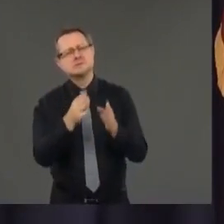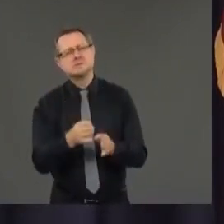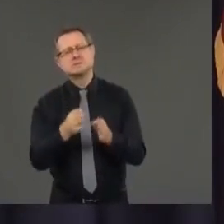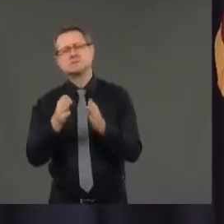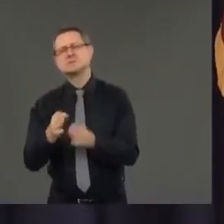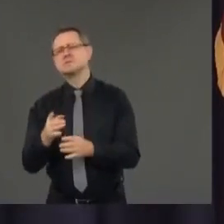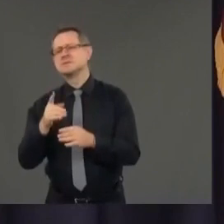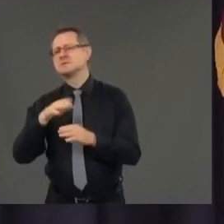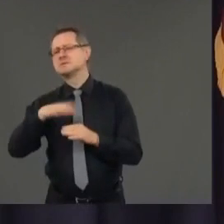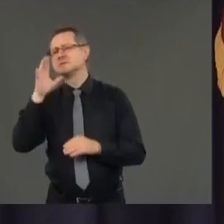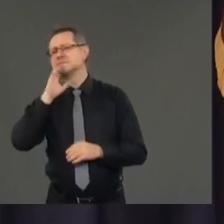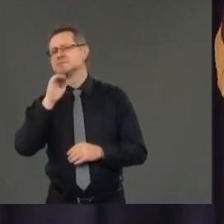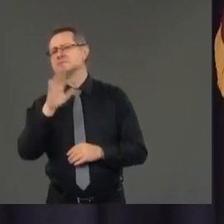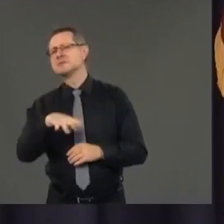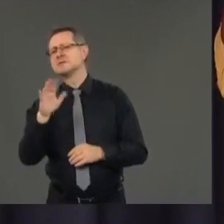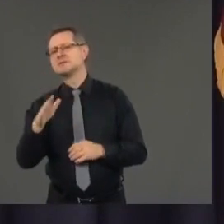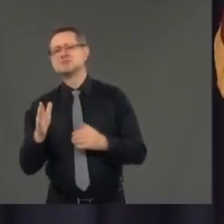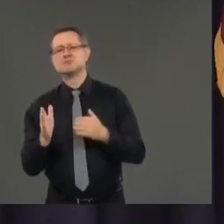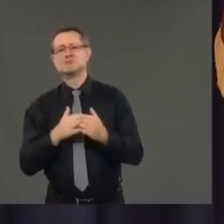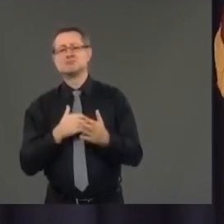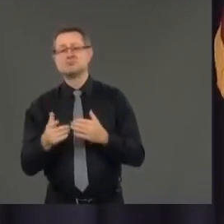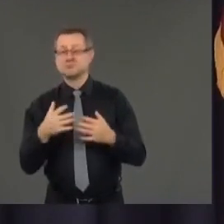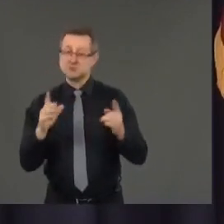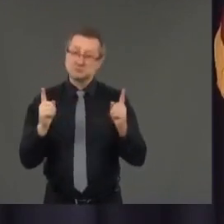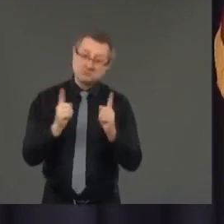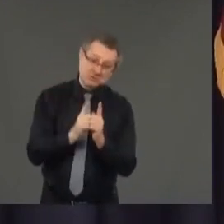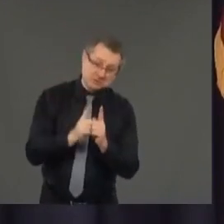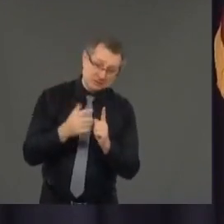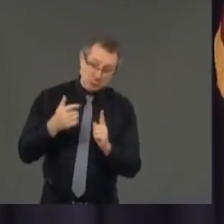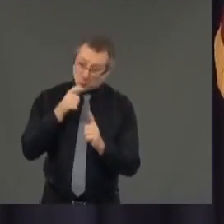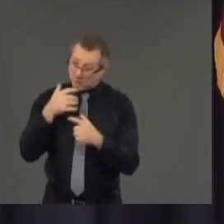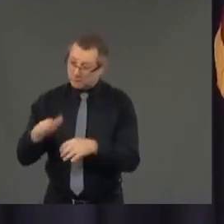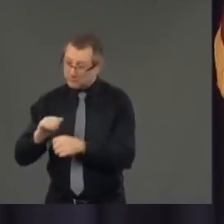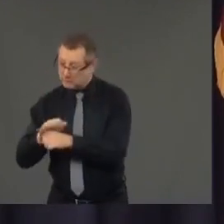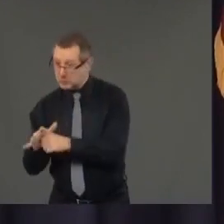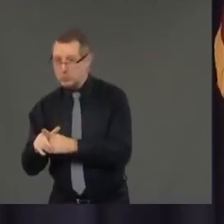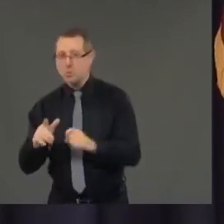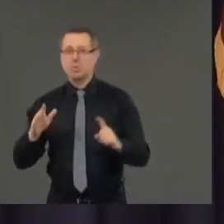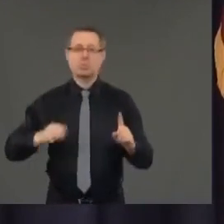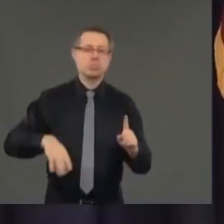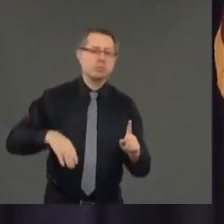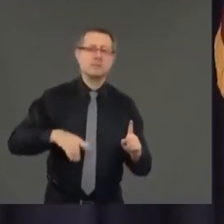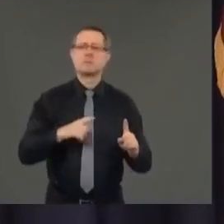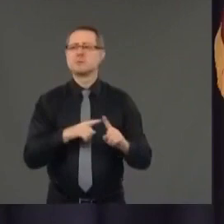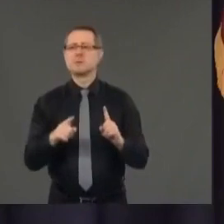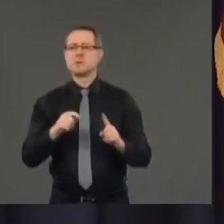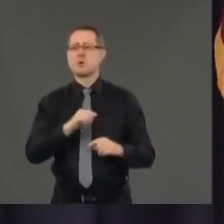WHAT THE GOVERNORS HAD TO DOS